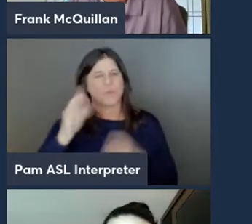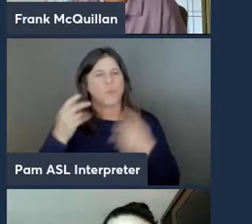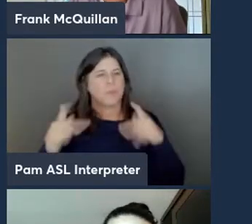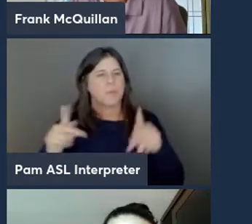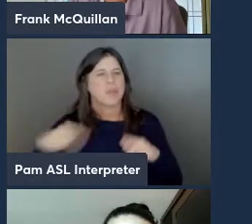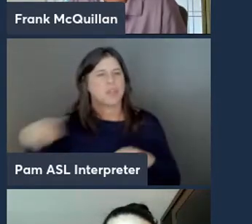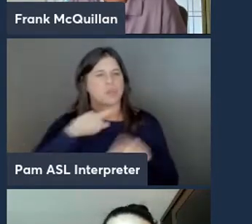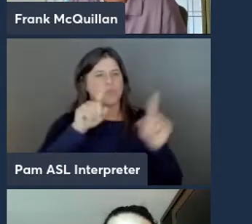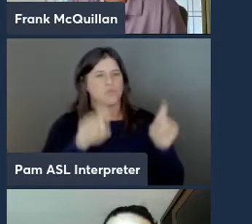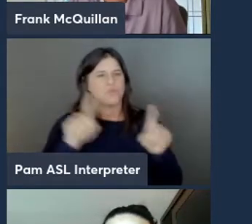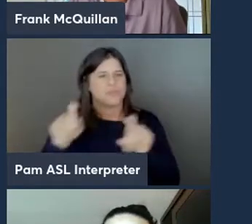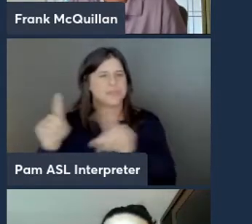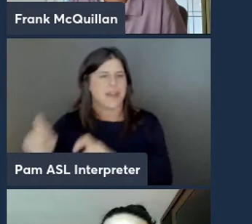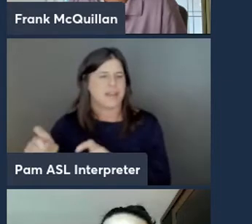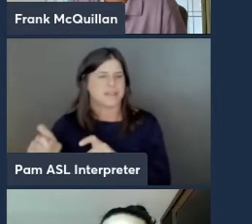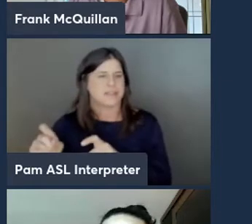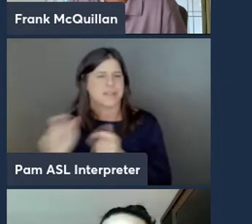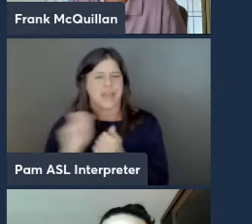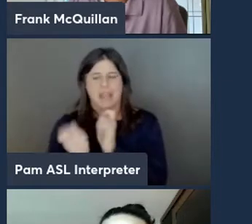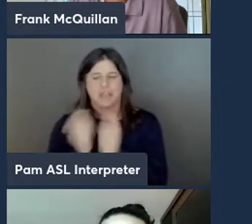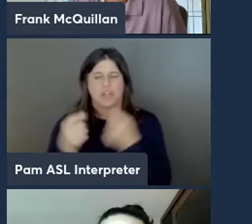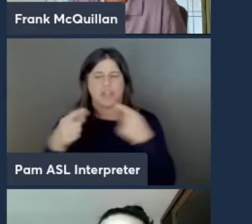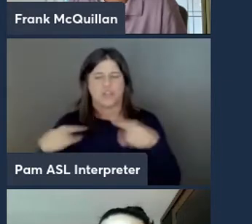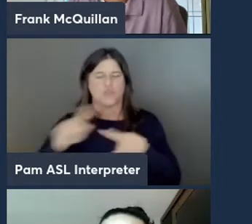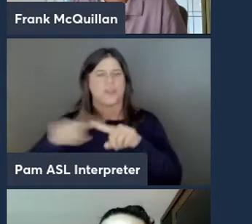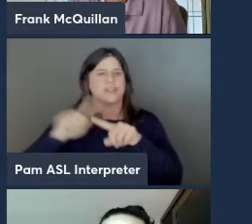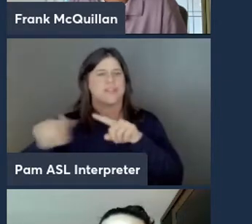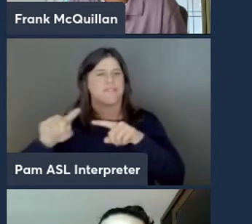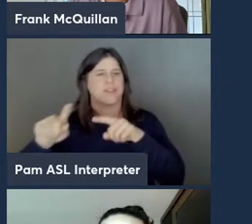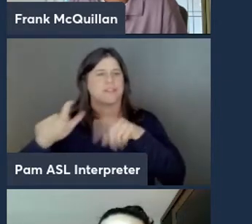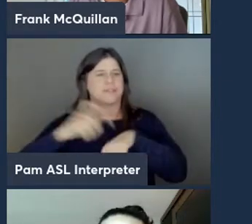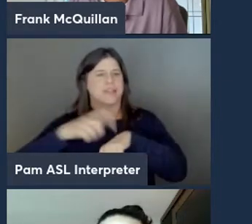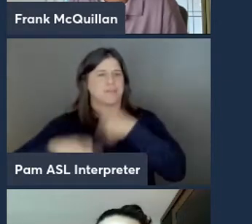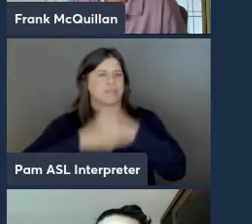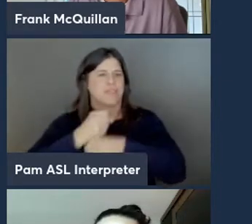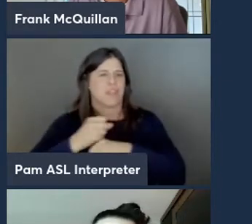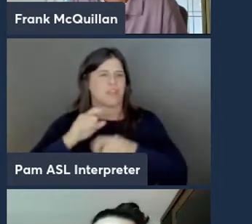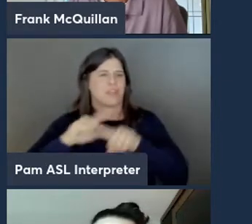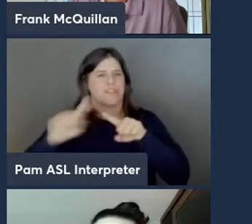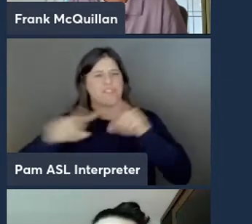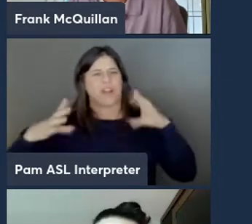you to test and change it during different holidays. Another thing you might want to power with Evidently,